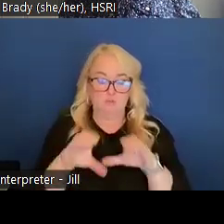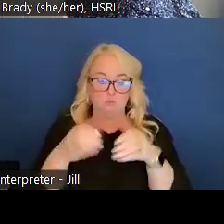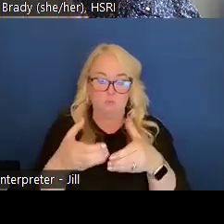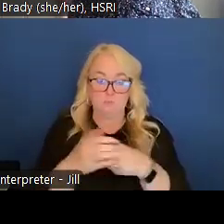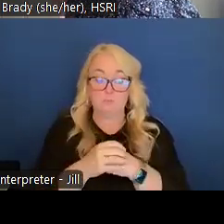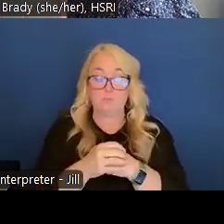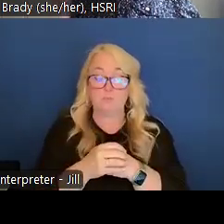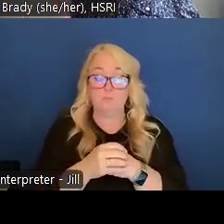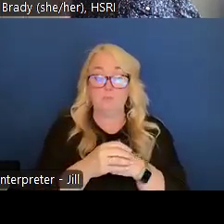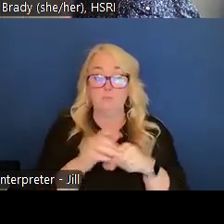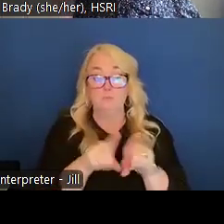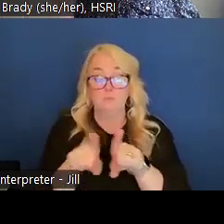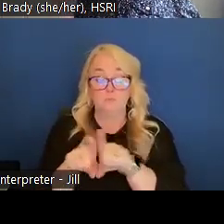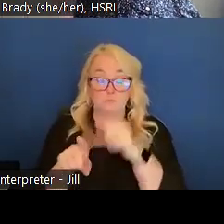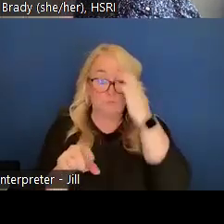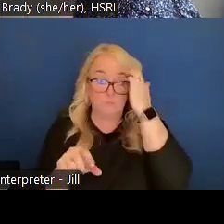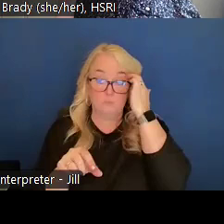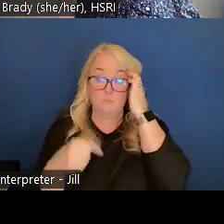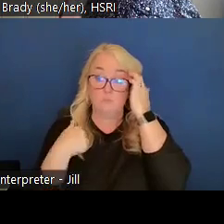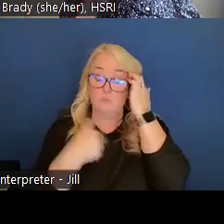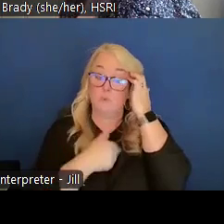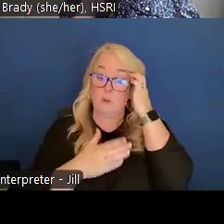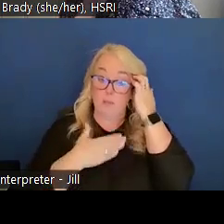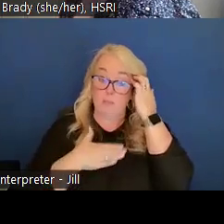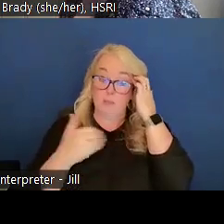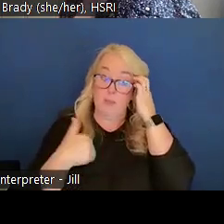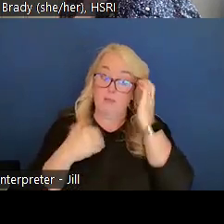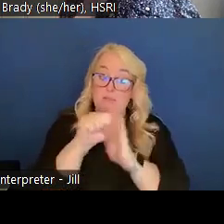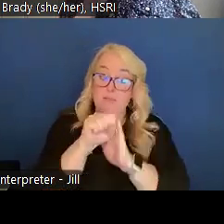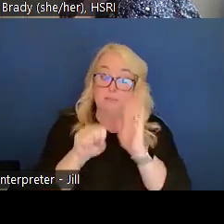also pleased to have a State Agency Partnership Group (SAPG).